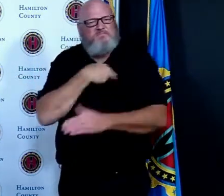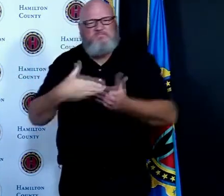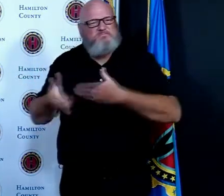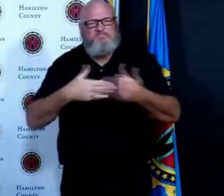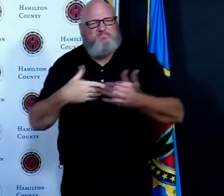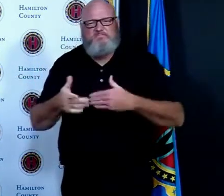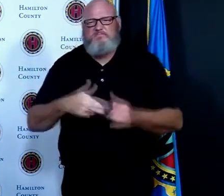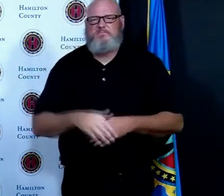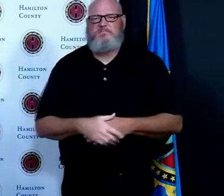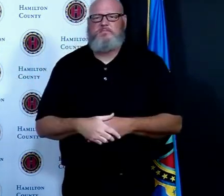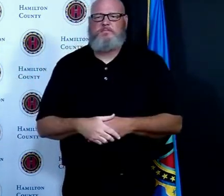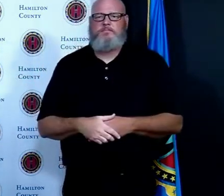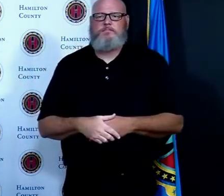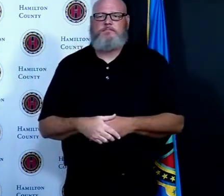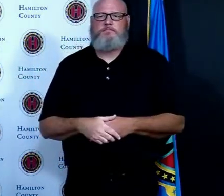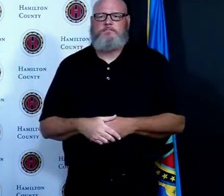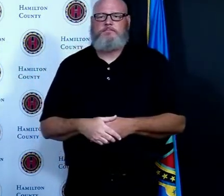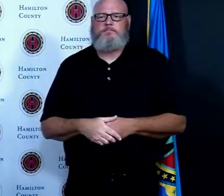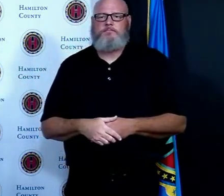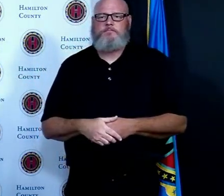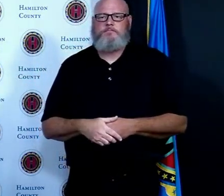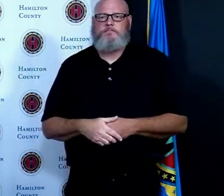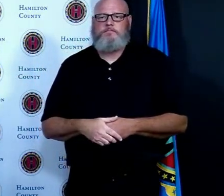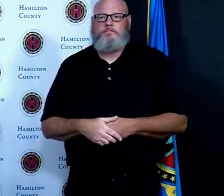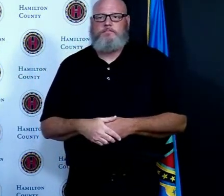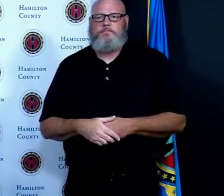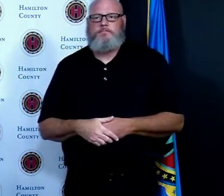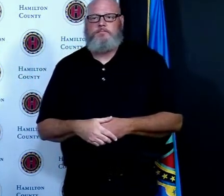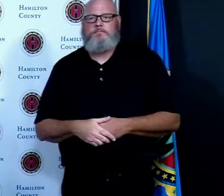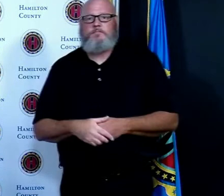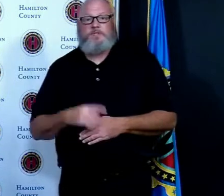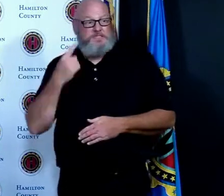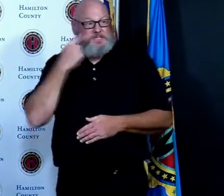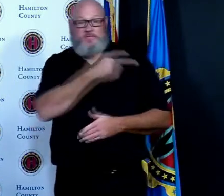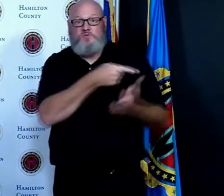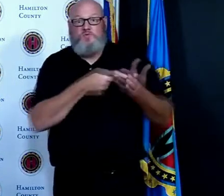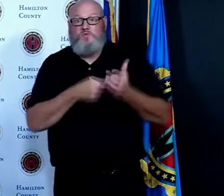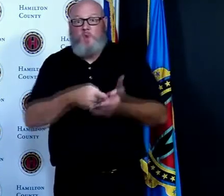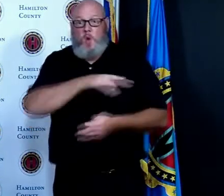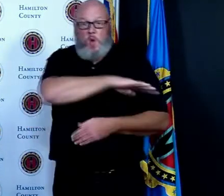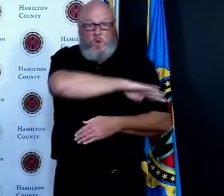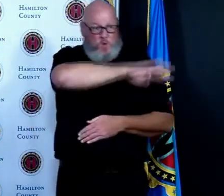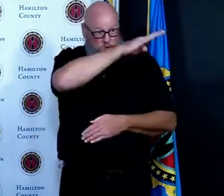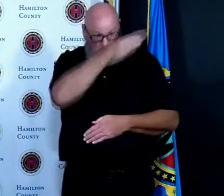Commissioner Kesterman showed is that we've seen an increase in hospitalizations in the region